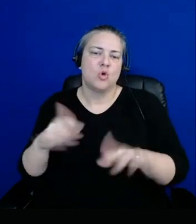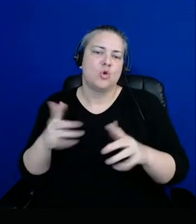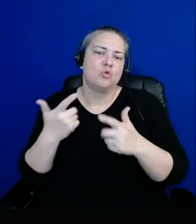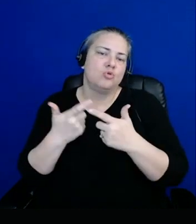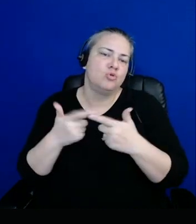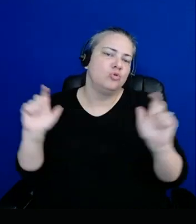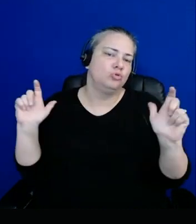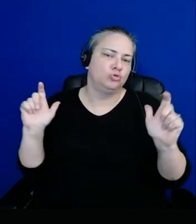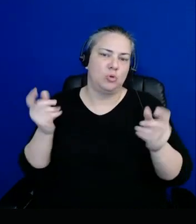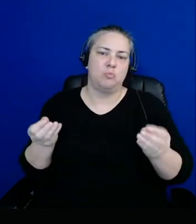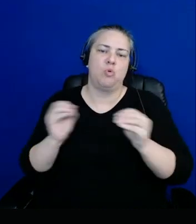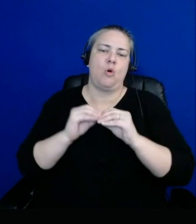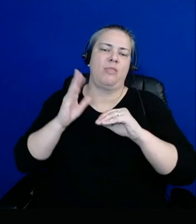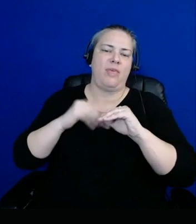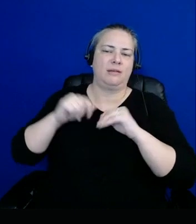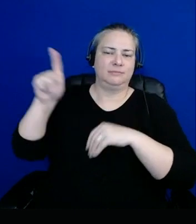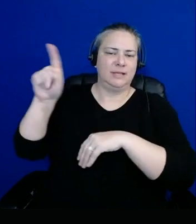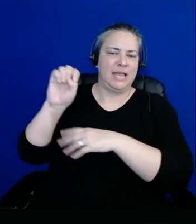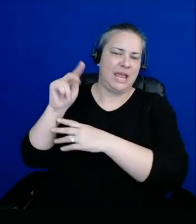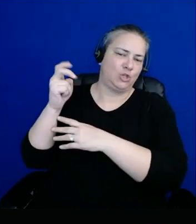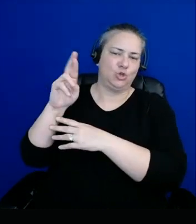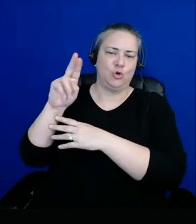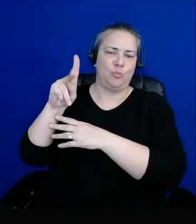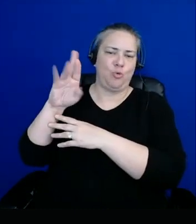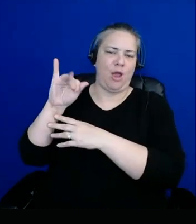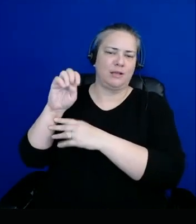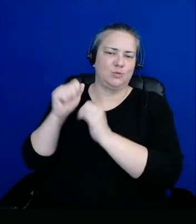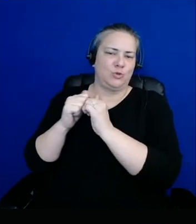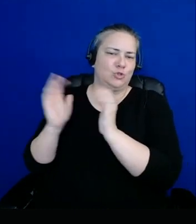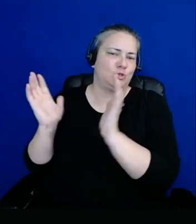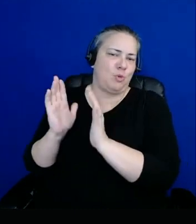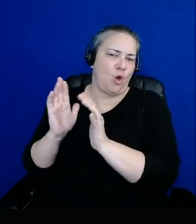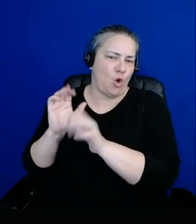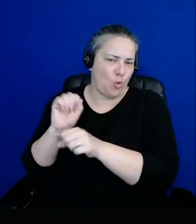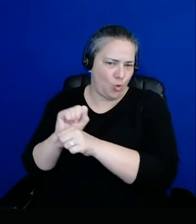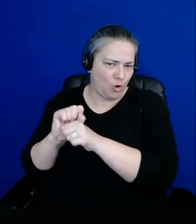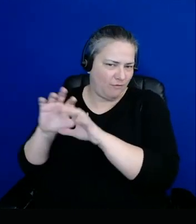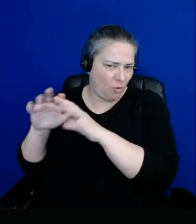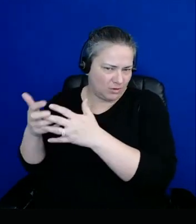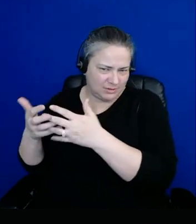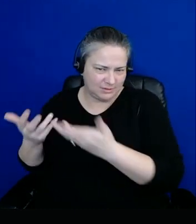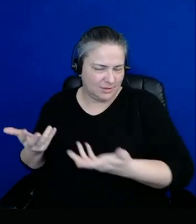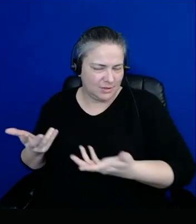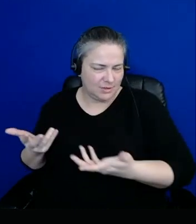enterprise companies will work on, with even smaller workforces trying to work on these works